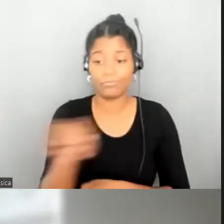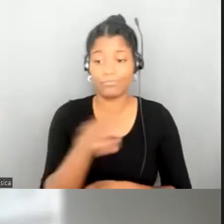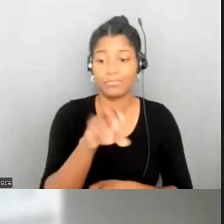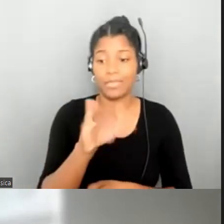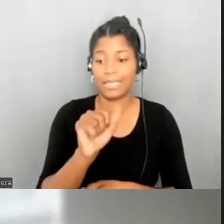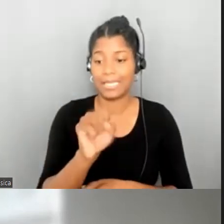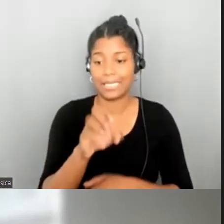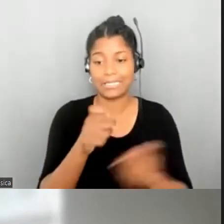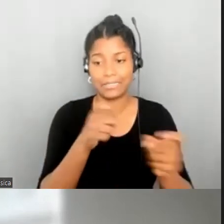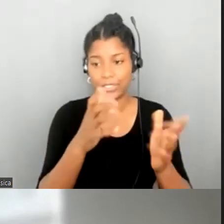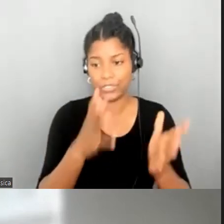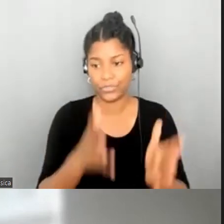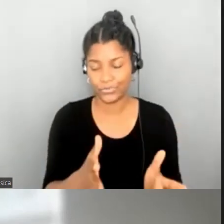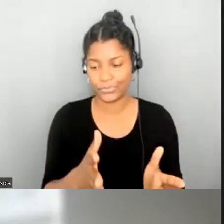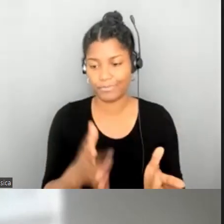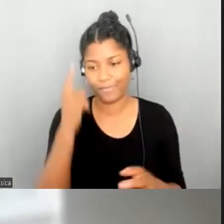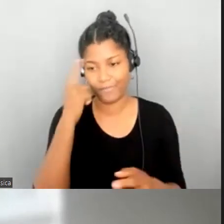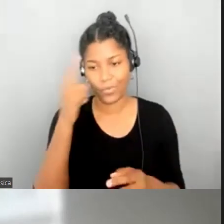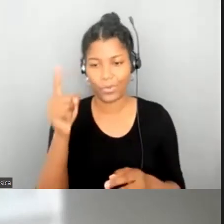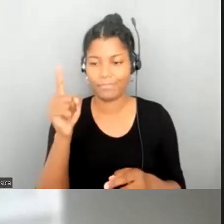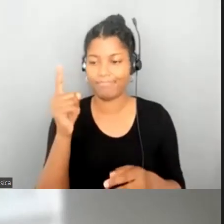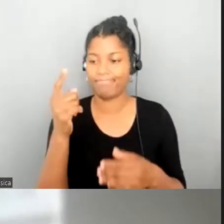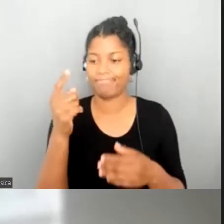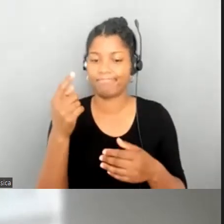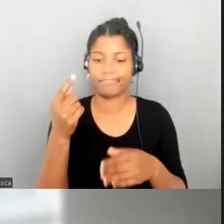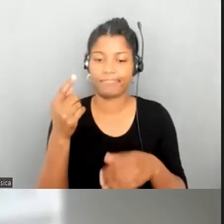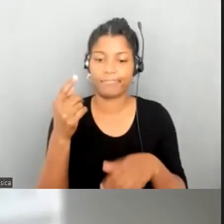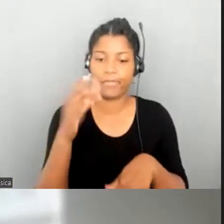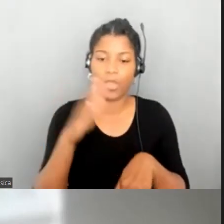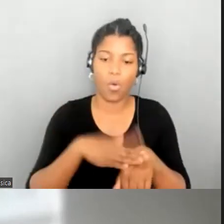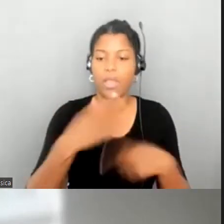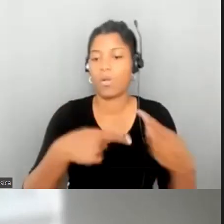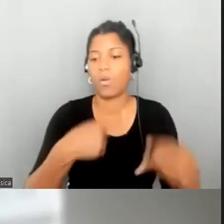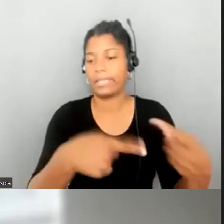Agency for ongoing service and assistance.